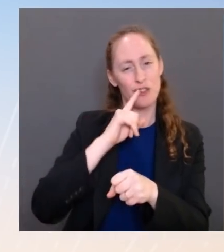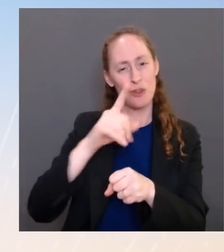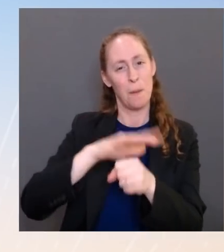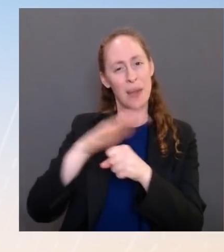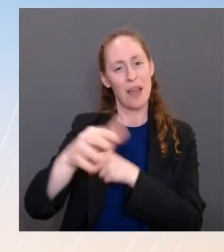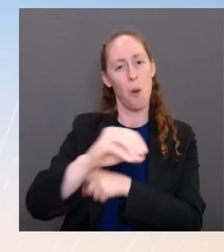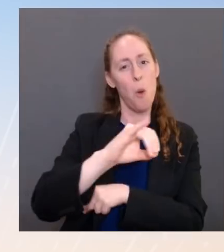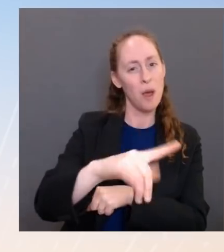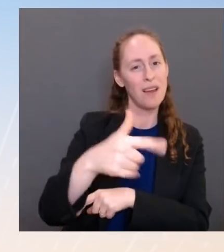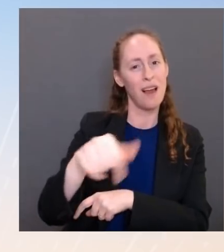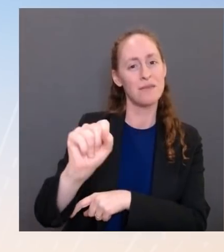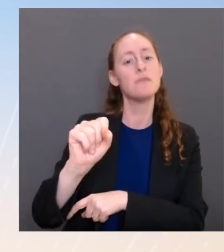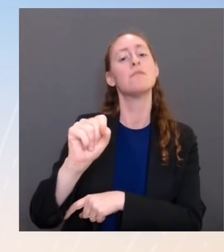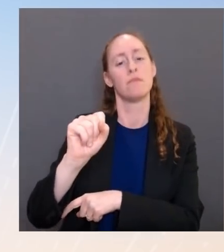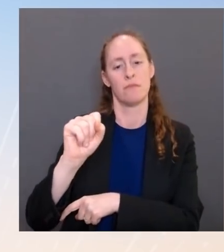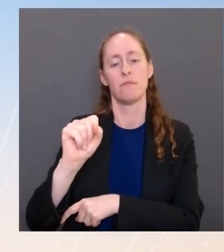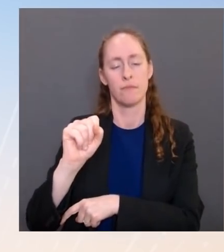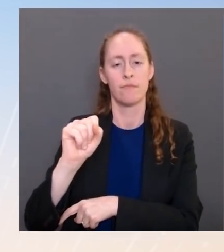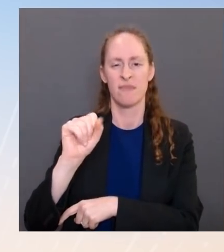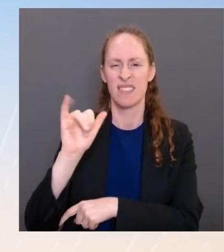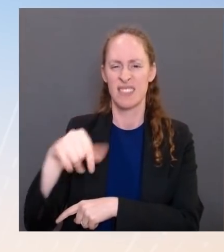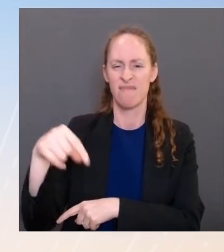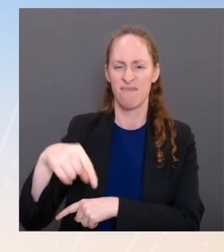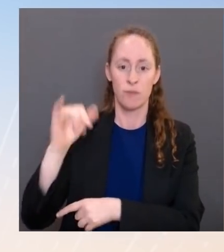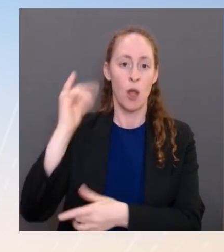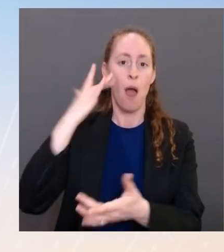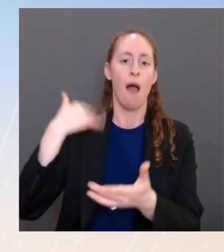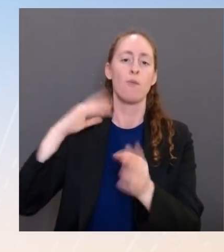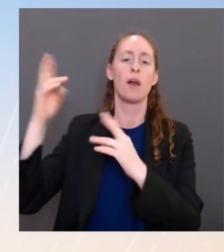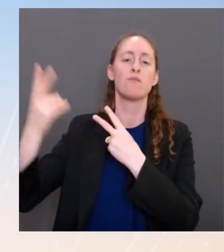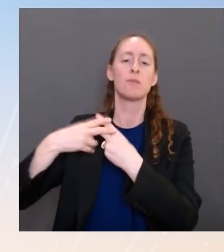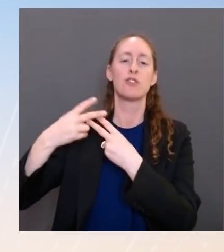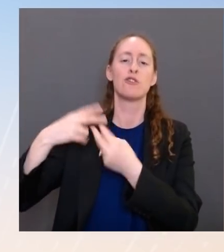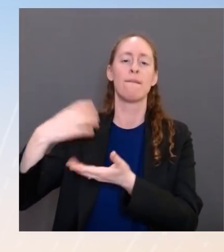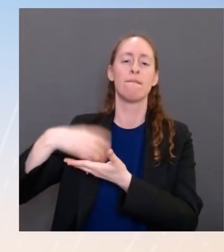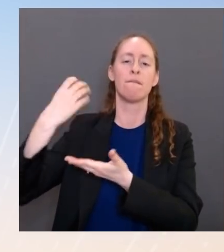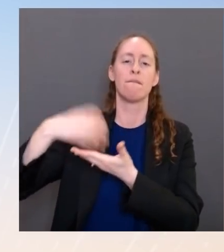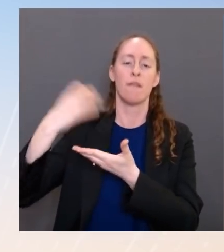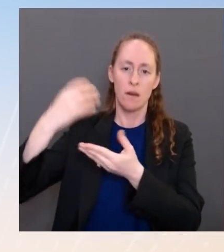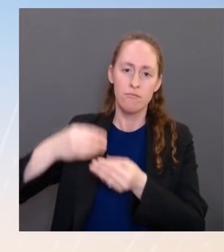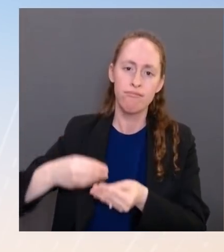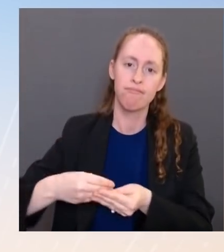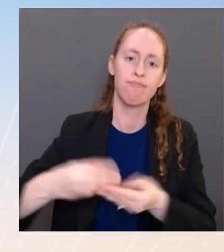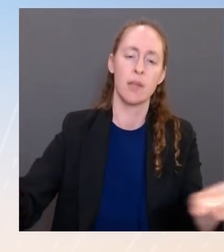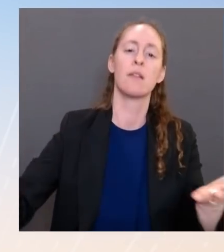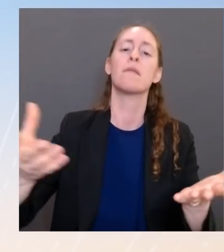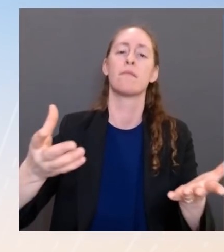We'll continue to talk with big global producers about what steps we can take. And he's going to continue to look at steps